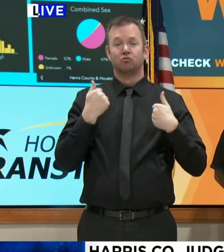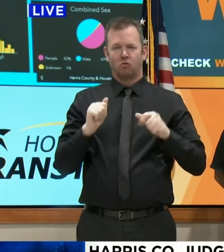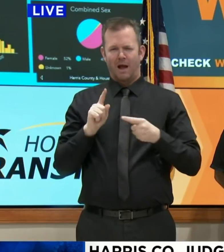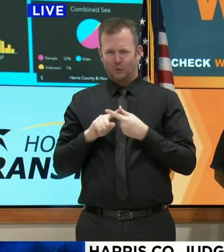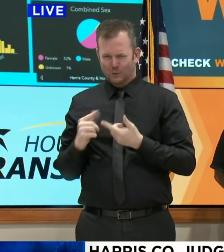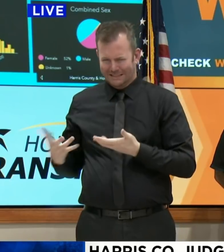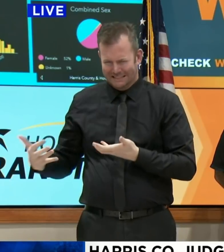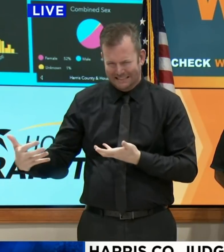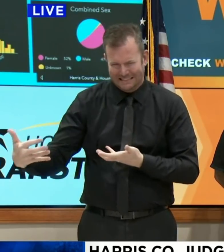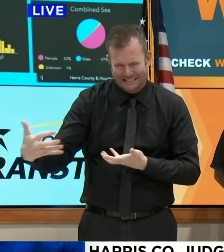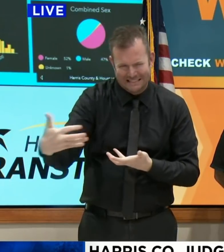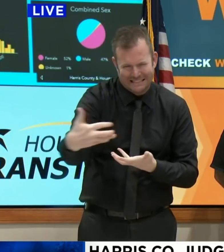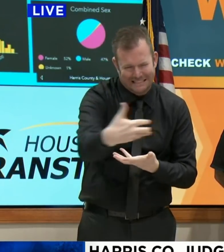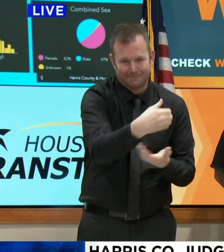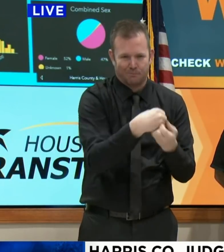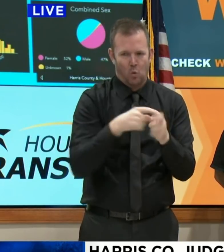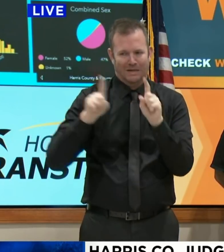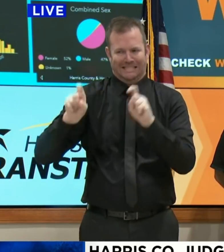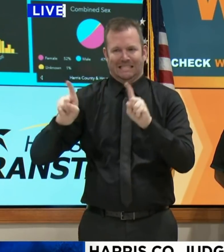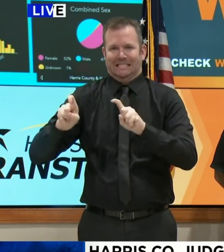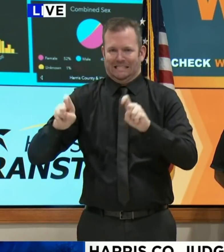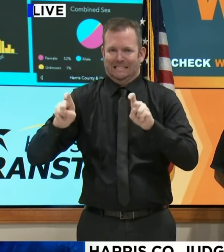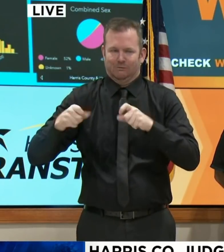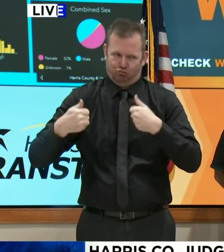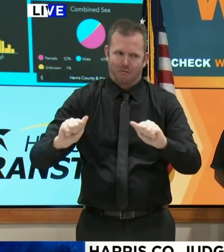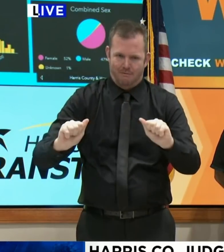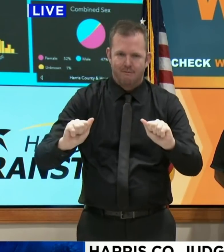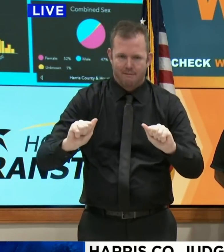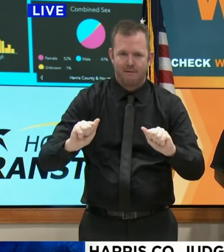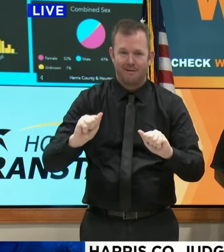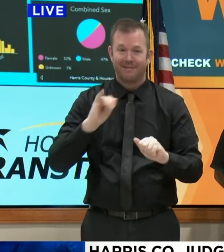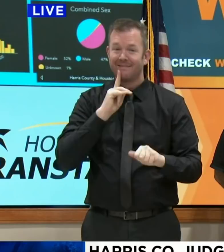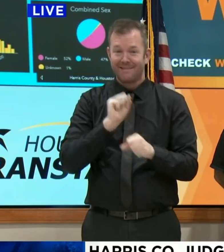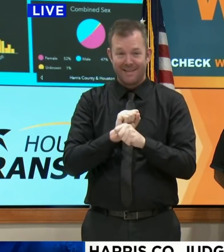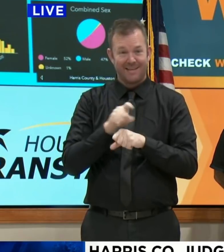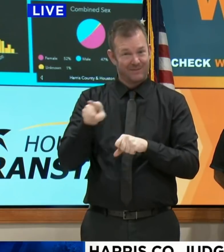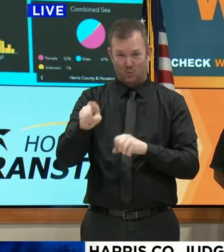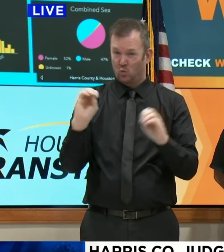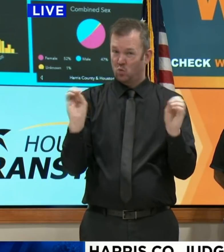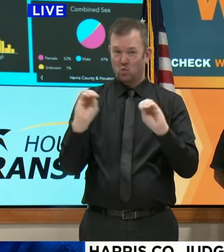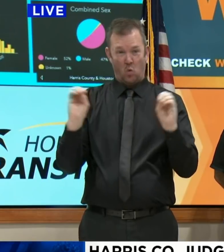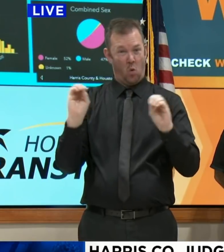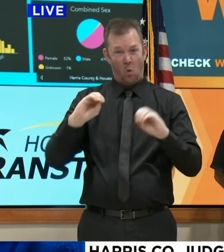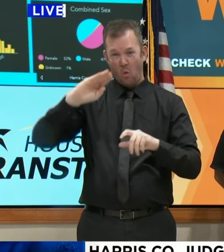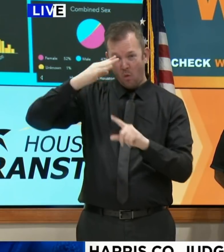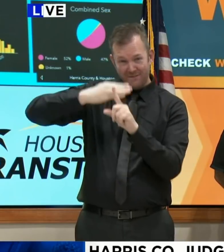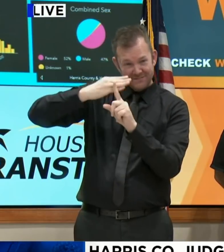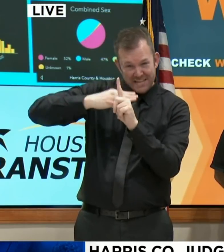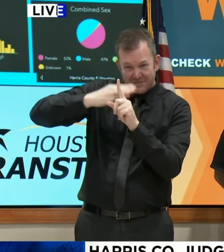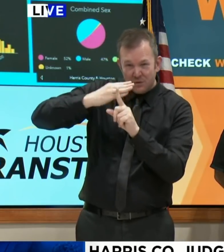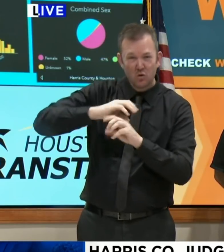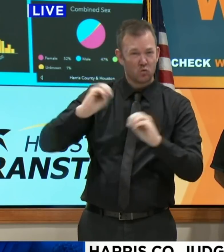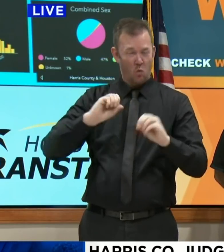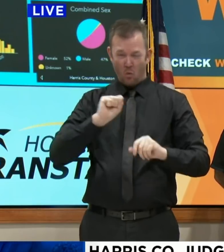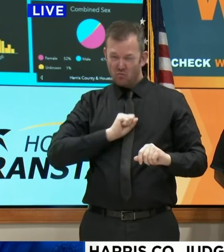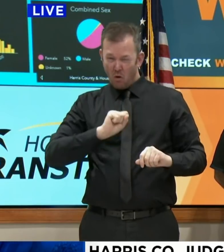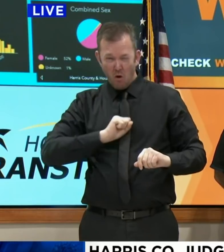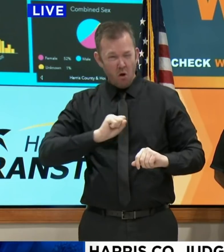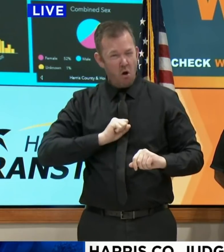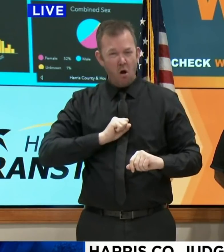and get that peak to hit and the cursed to come down. the cursed to come down. To help our community we’ve To help our community we’ve expanded testing criteria in expanded testing criteria in Harris County so I want to